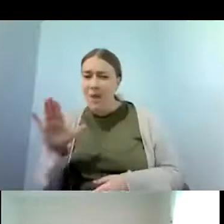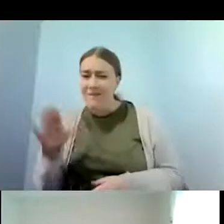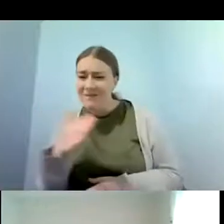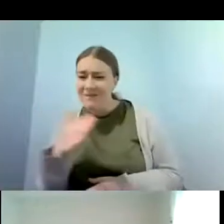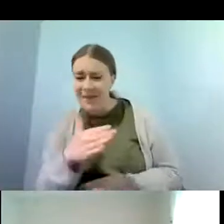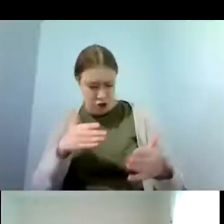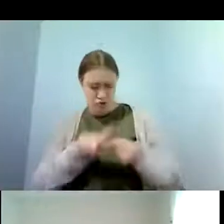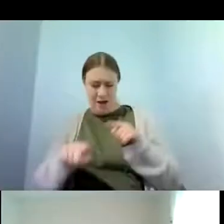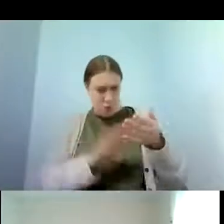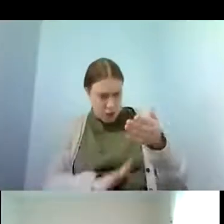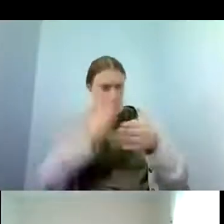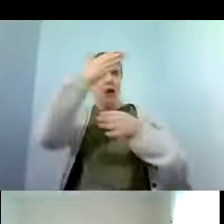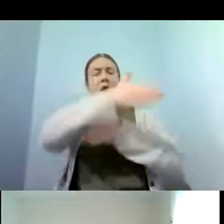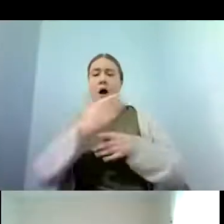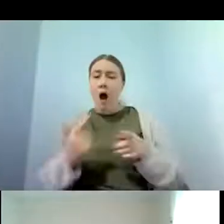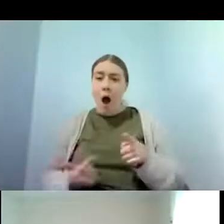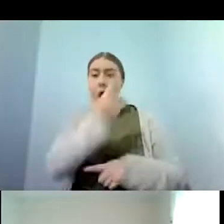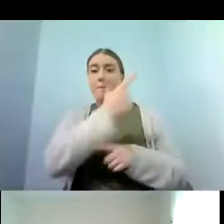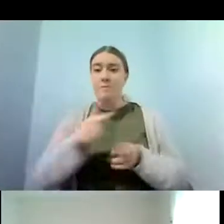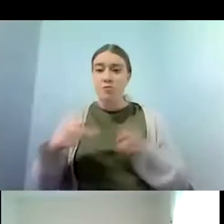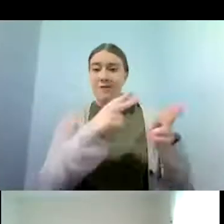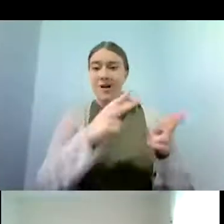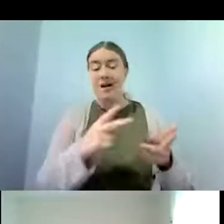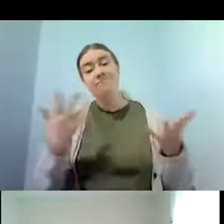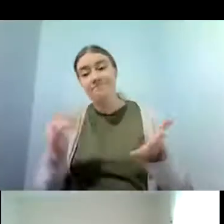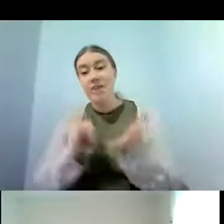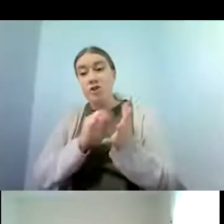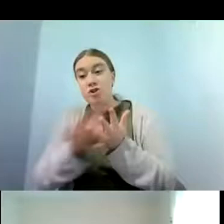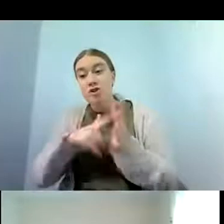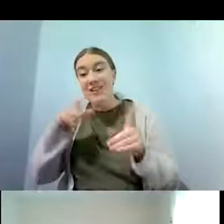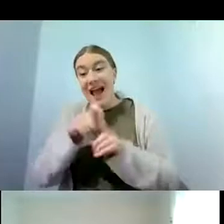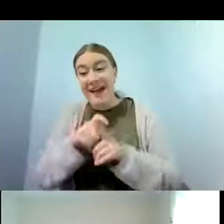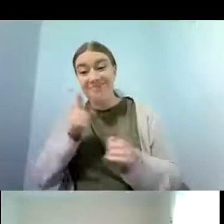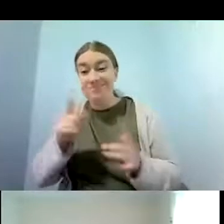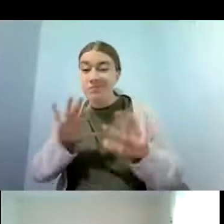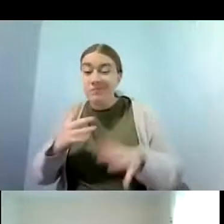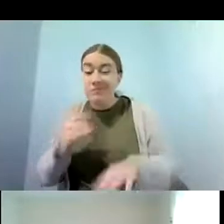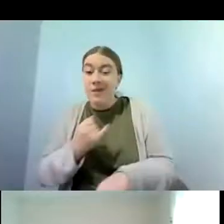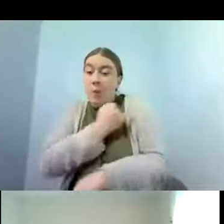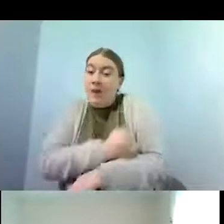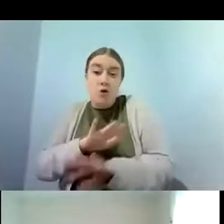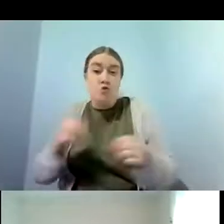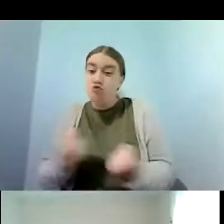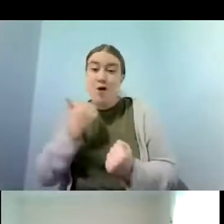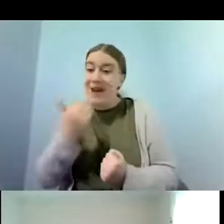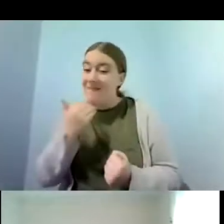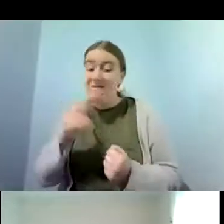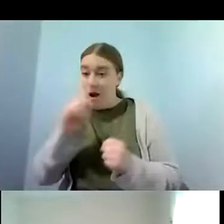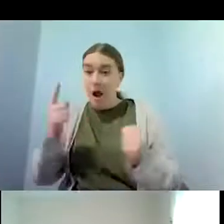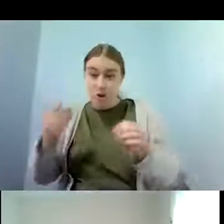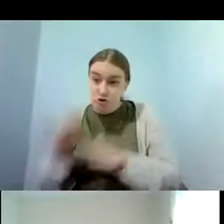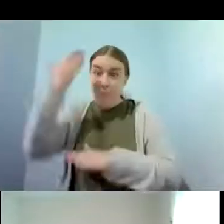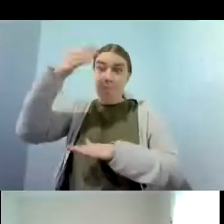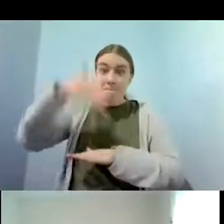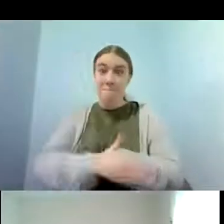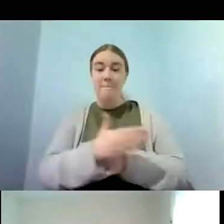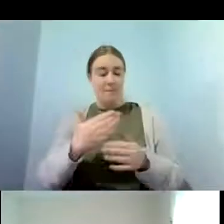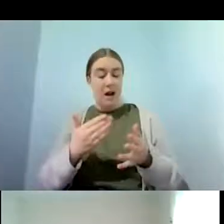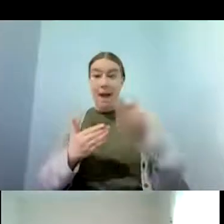get upstream shad unfortunately are not strong enough to jump or leap over barriers and unlike